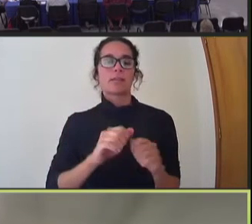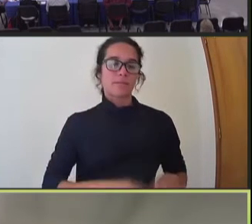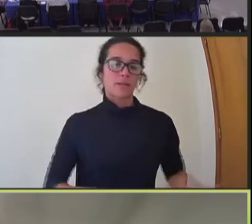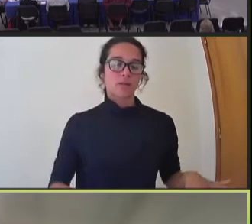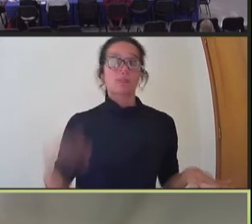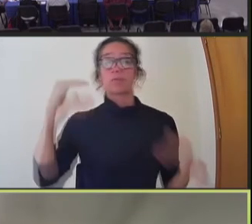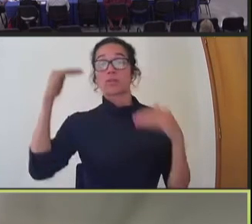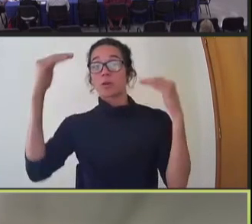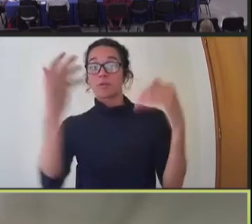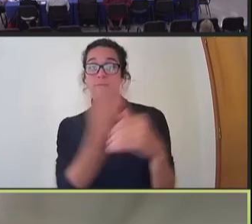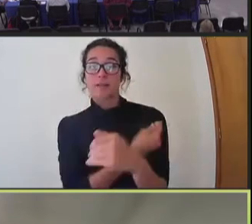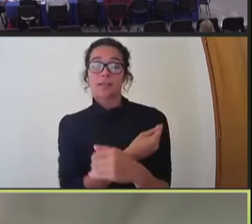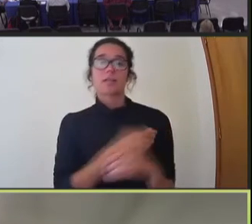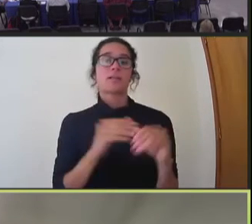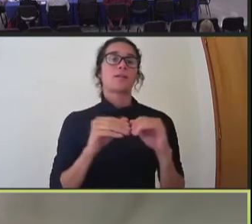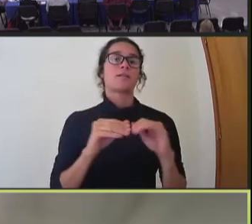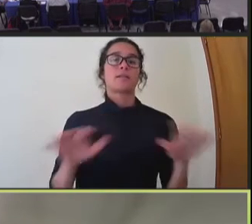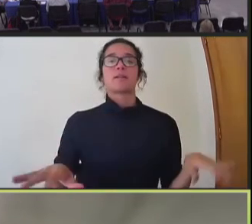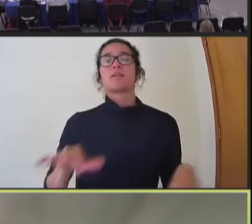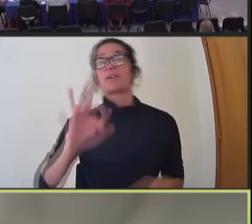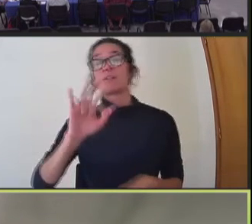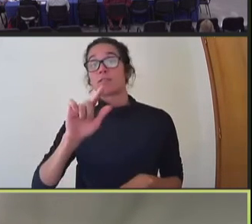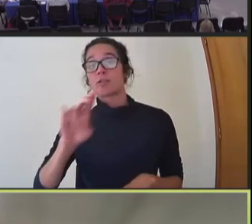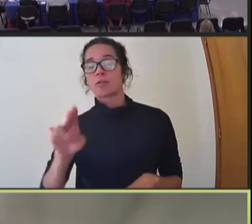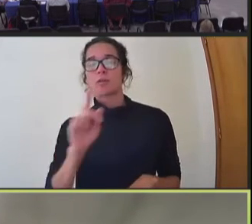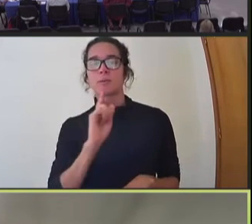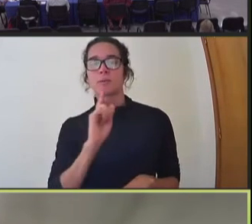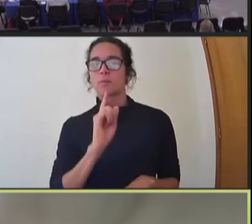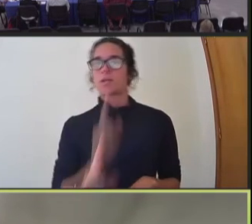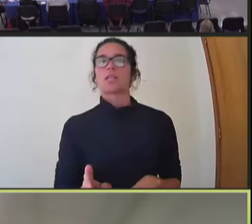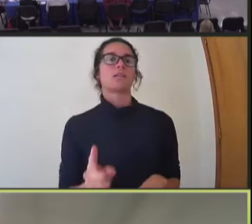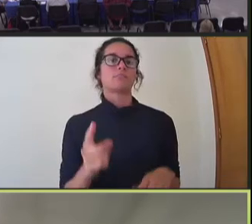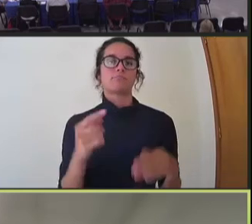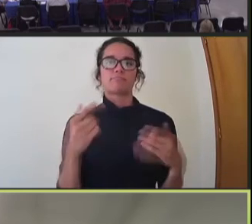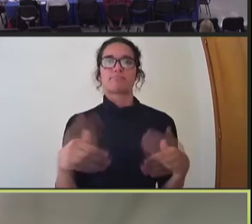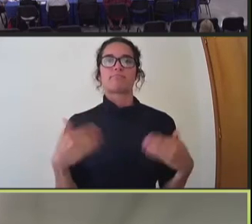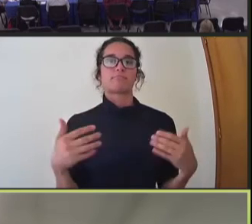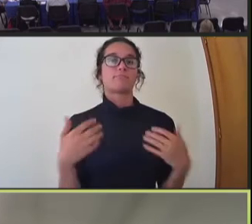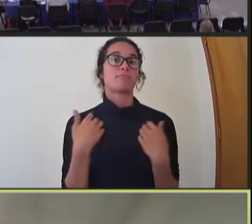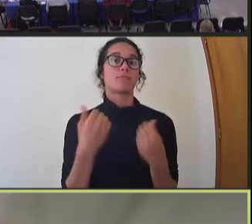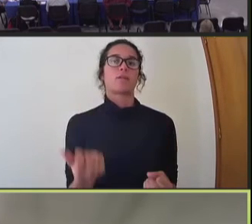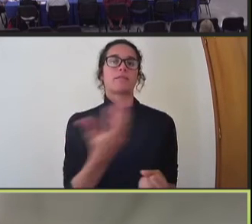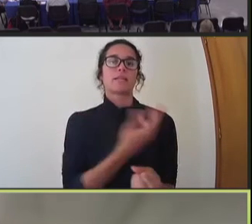and influenza has been a cornerstone for more than 70 years. We've been engaged in the research